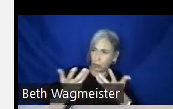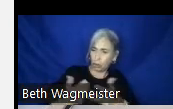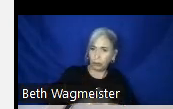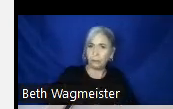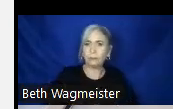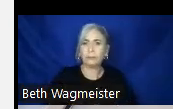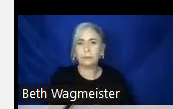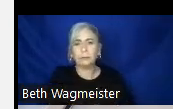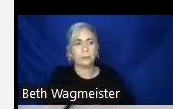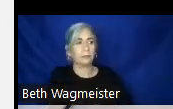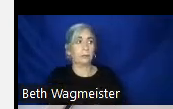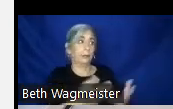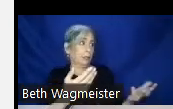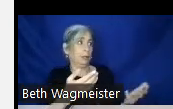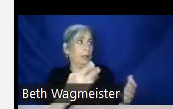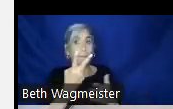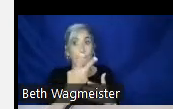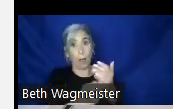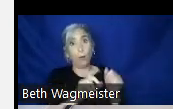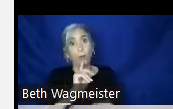It is a bit of both.